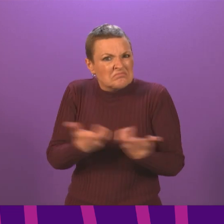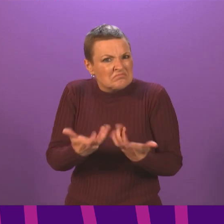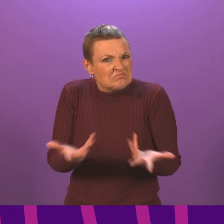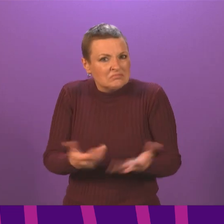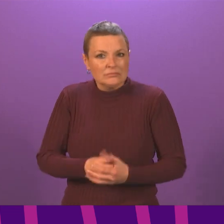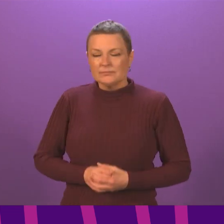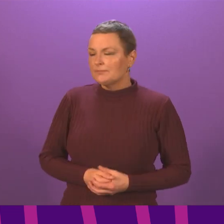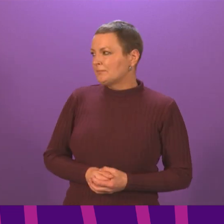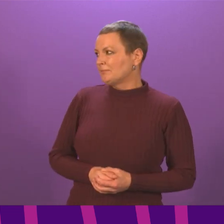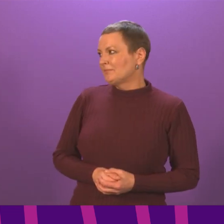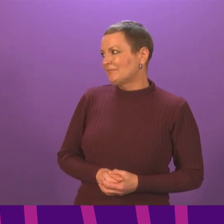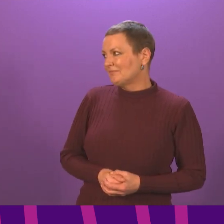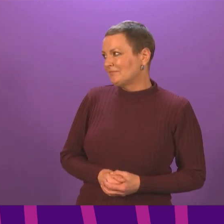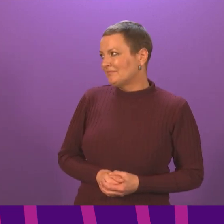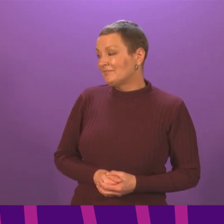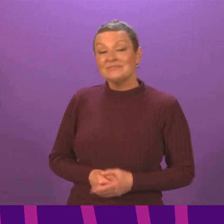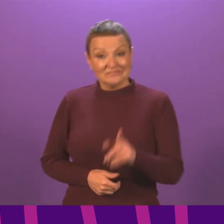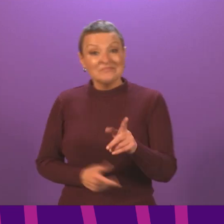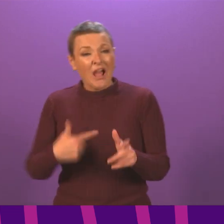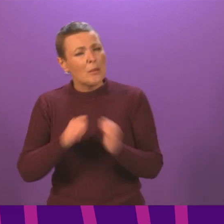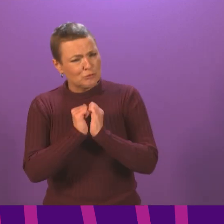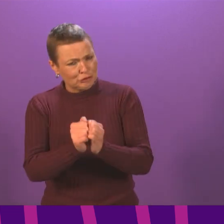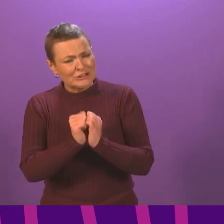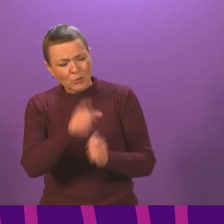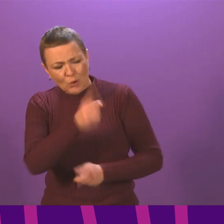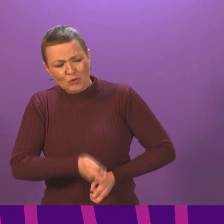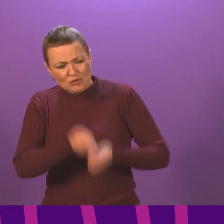Jeane Freeman: I appreciate the points that Dr Allan made;